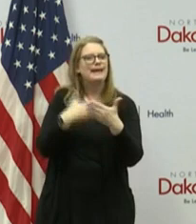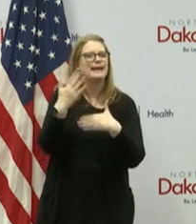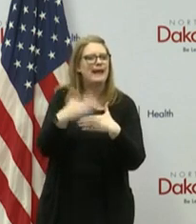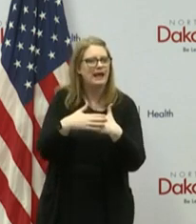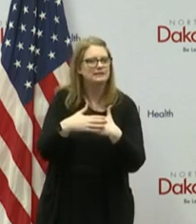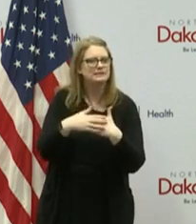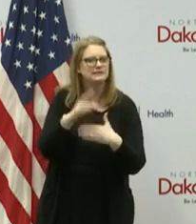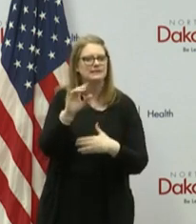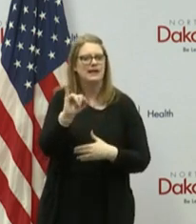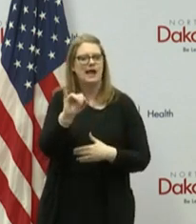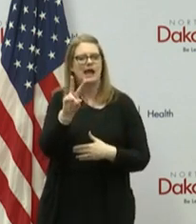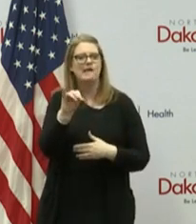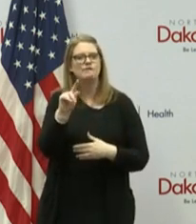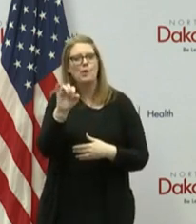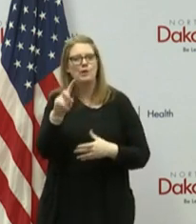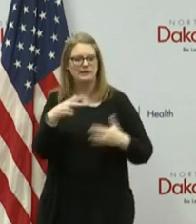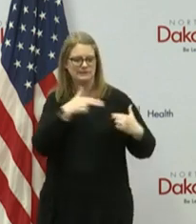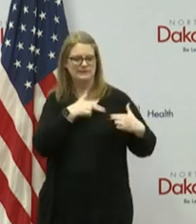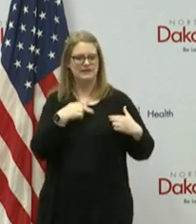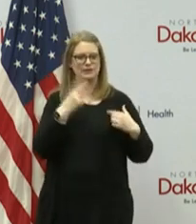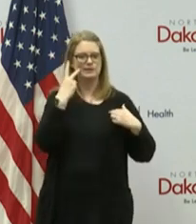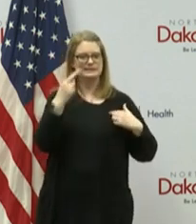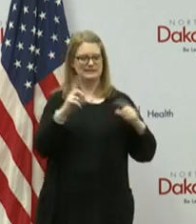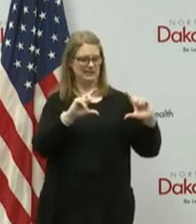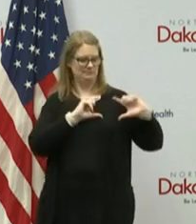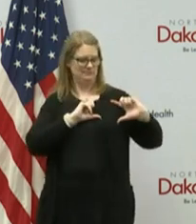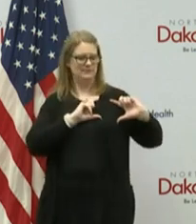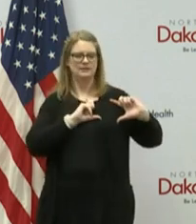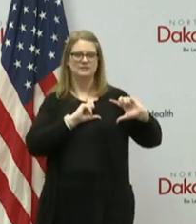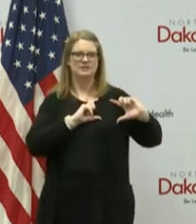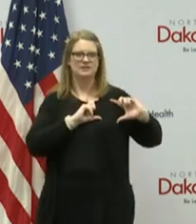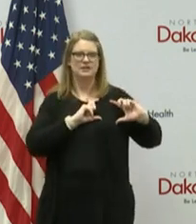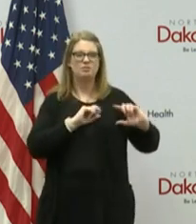BRANDON. SHE IS A FOURTH-GRADER WHO DESIGNED OUR NEXT I VOTED STICKER.